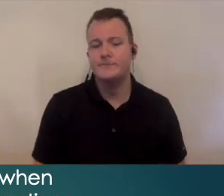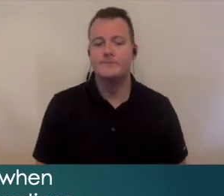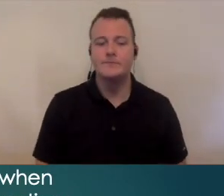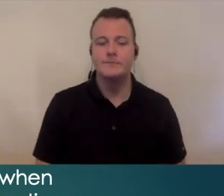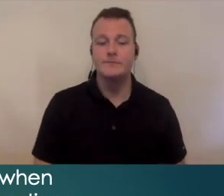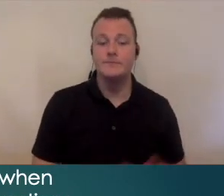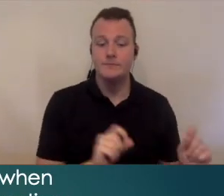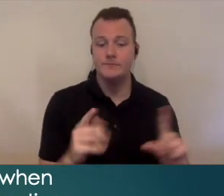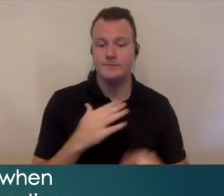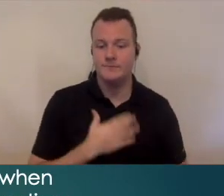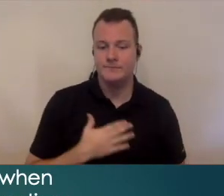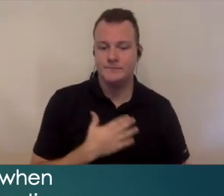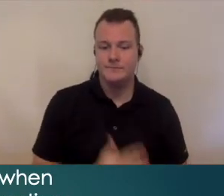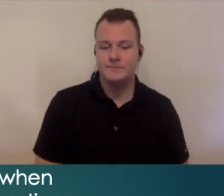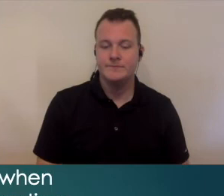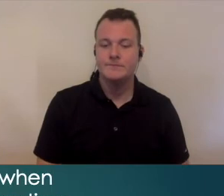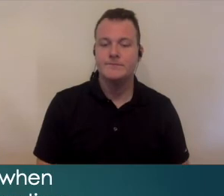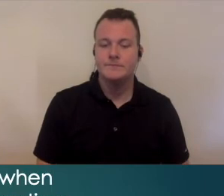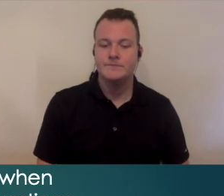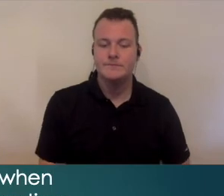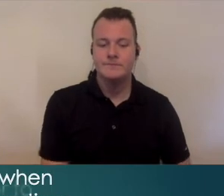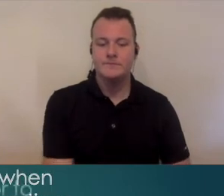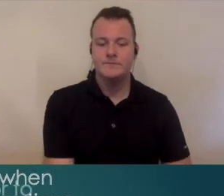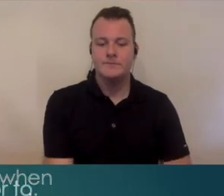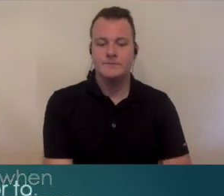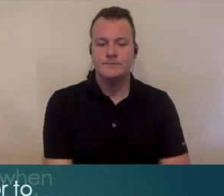Next slide please.